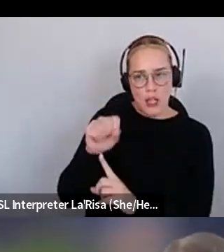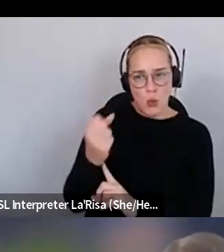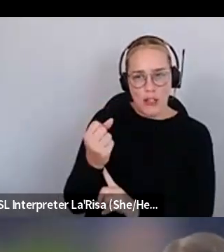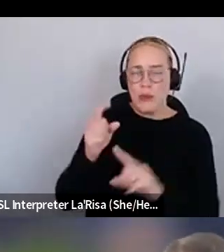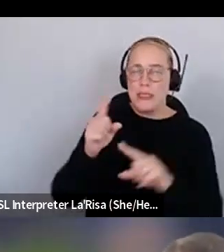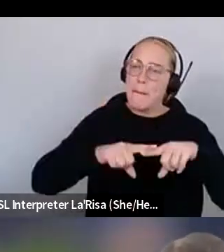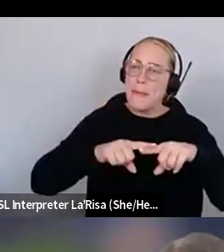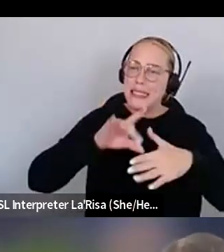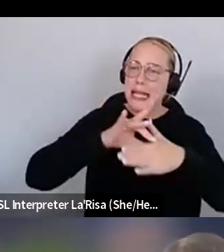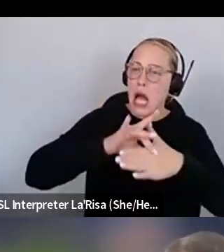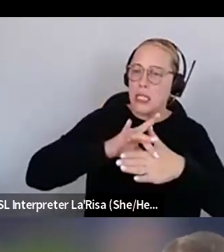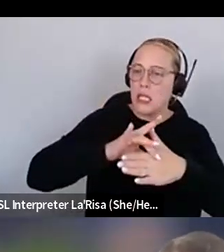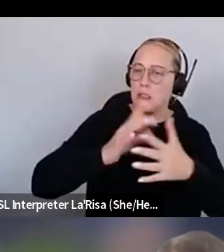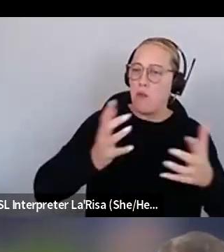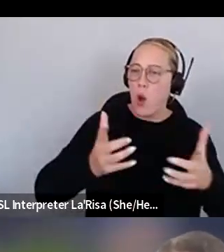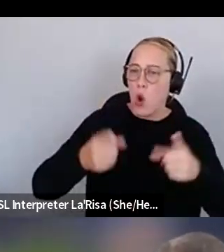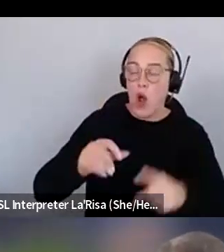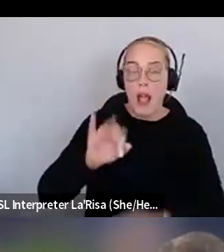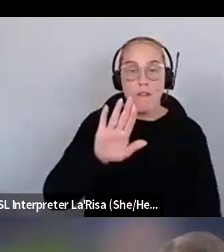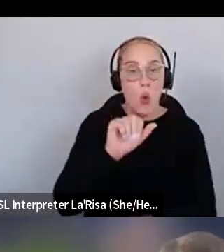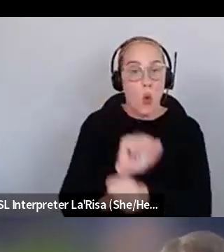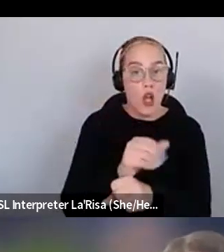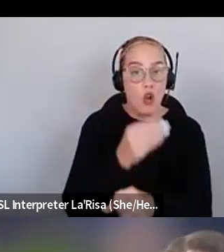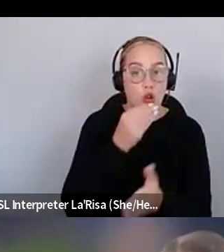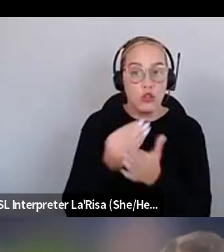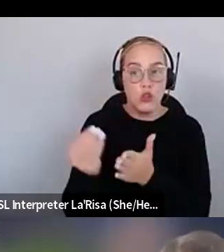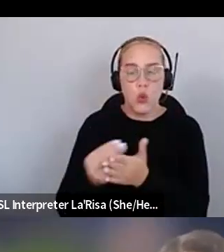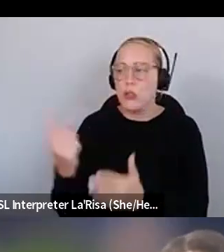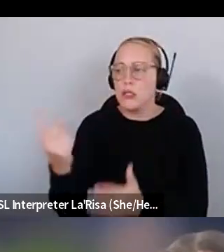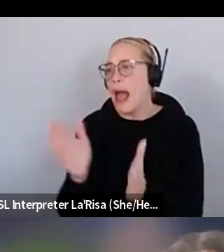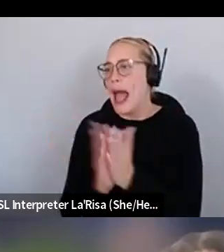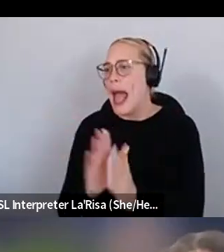talking about my mortgage, we need an interpreter for that situation. We